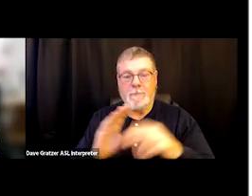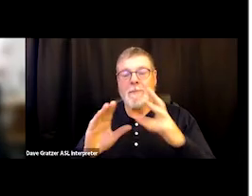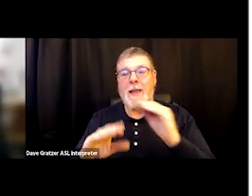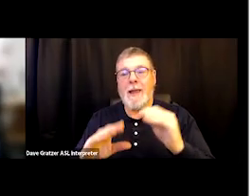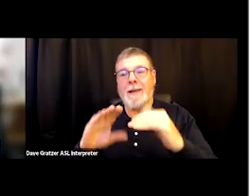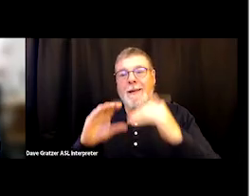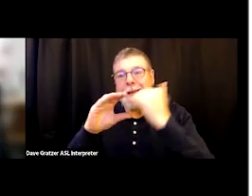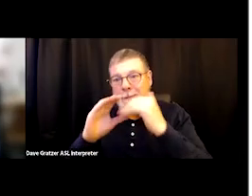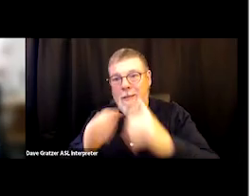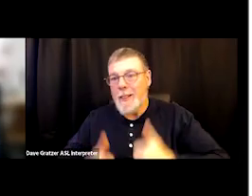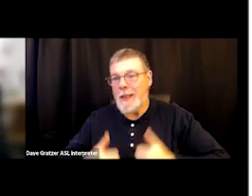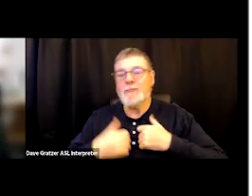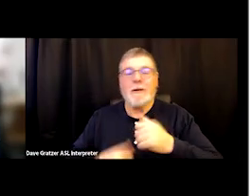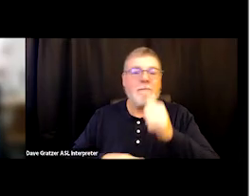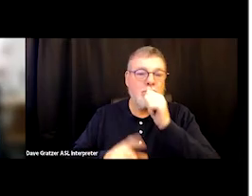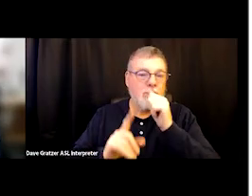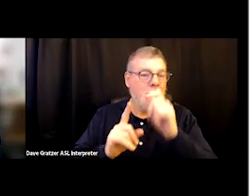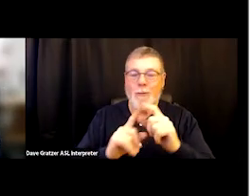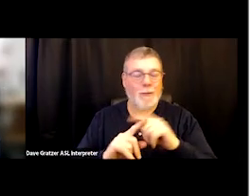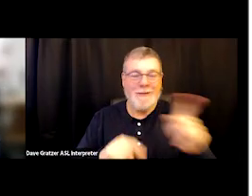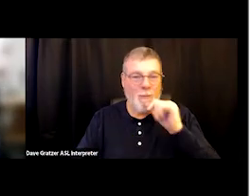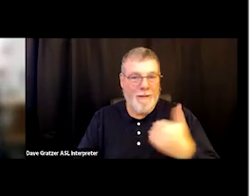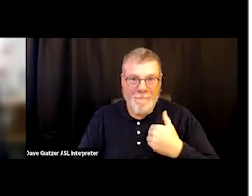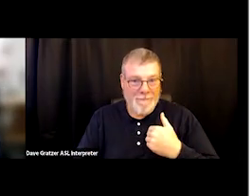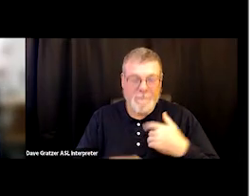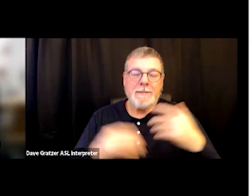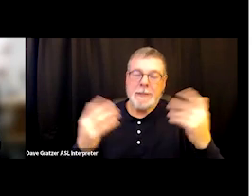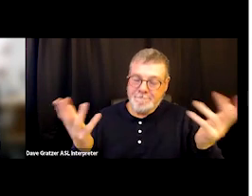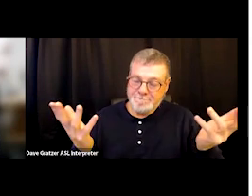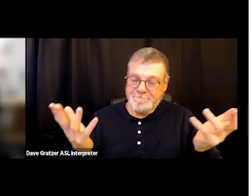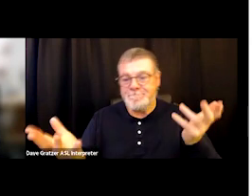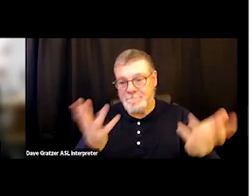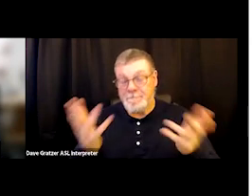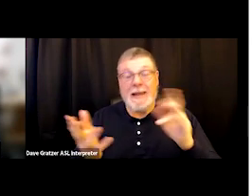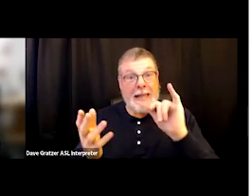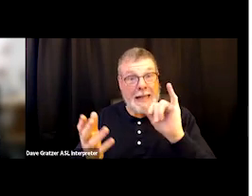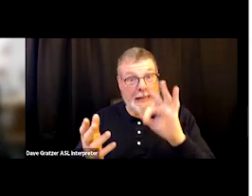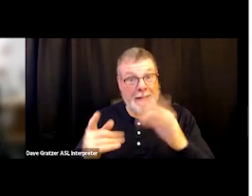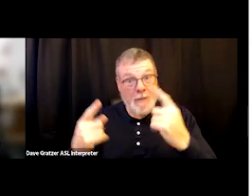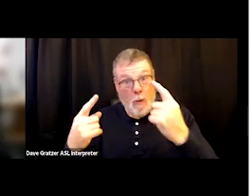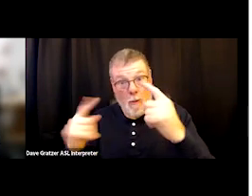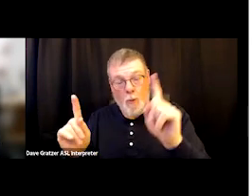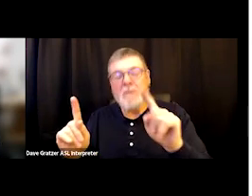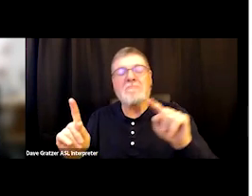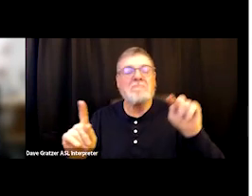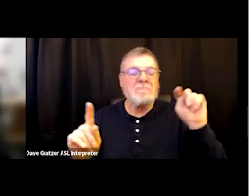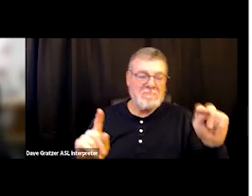and use a password to access the form. So definitely if it works for you, just stick with the paper form.